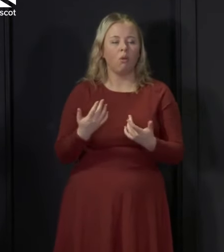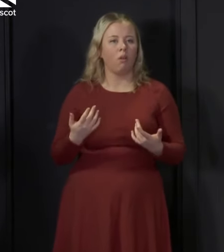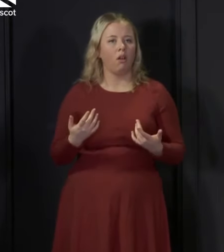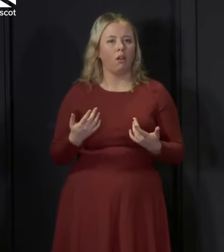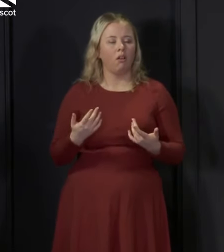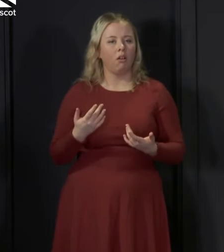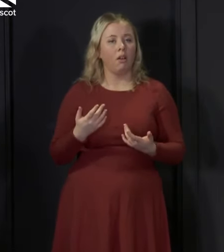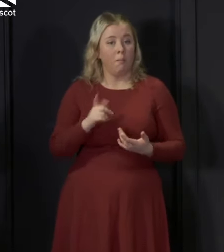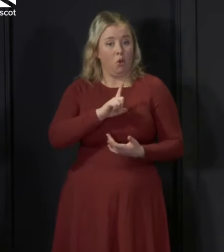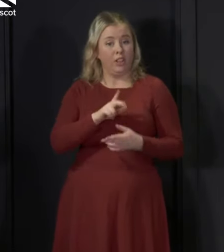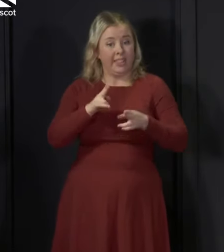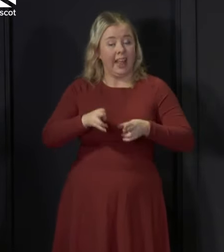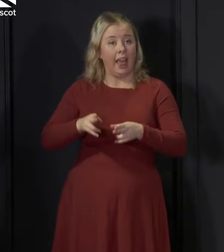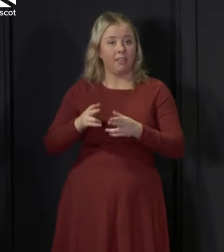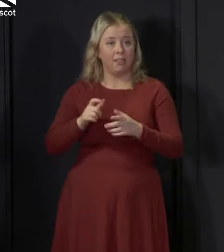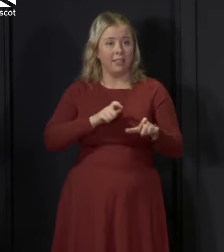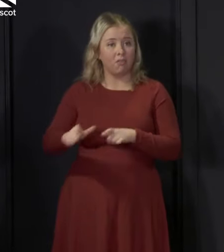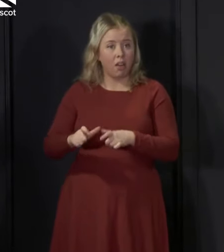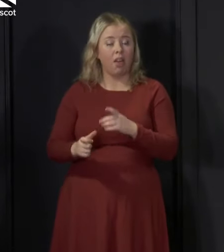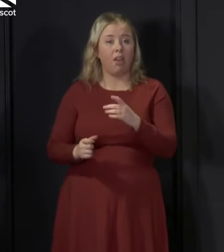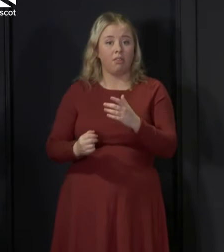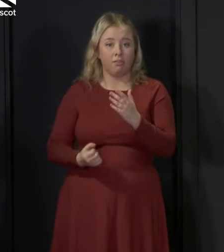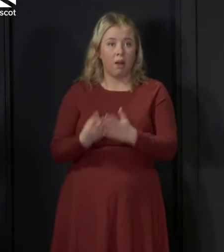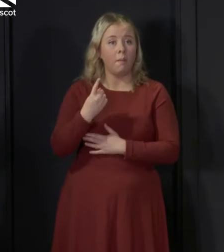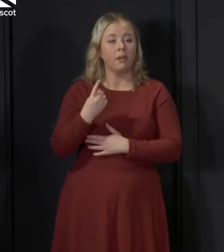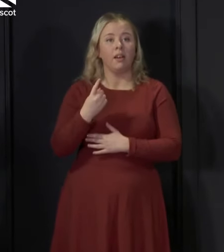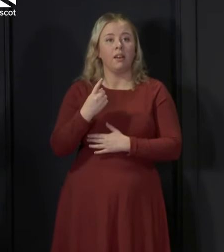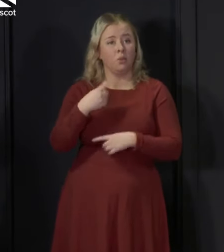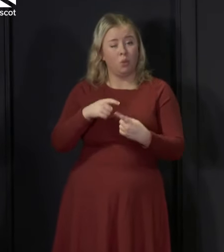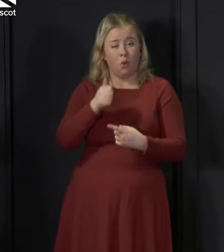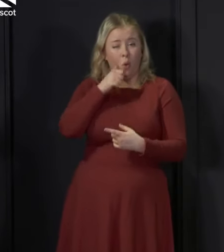death toll is still so significant, given all of our efforts in recent weeks.